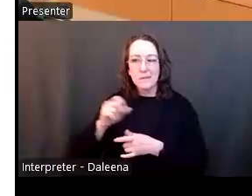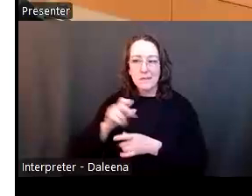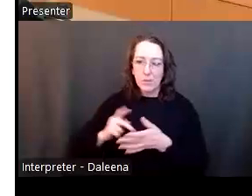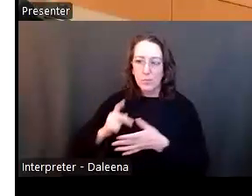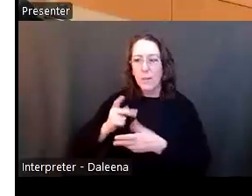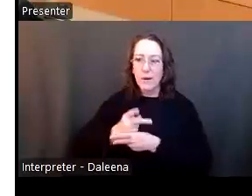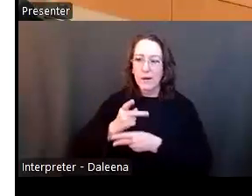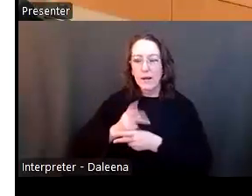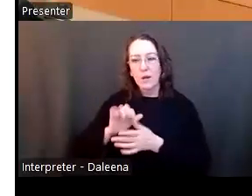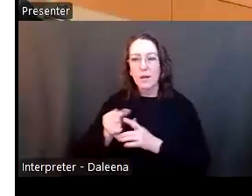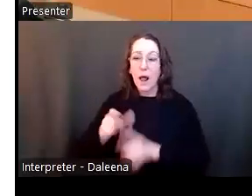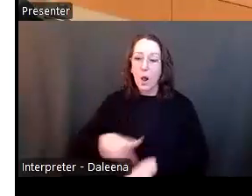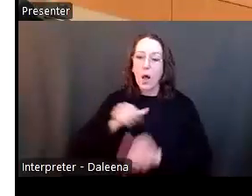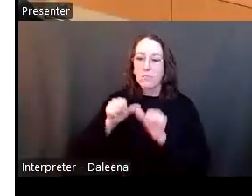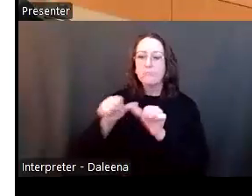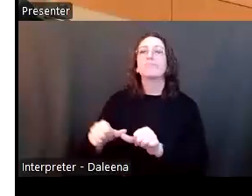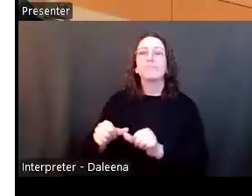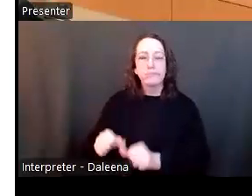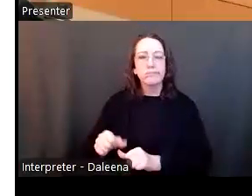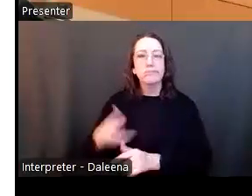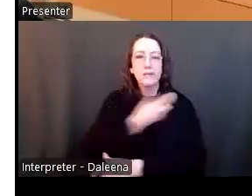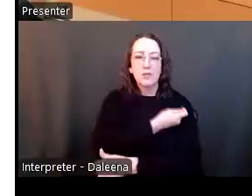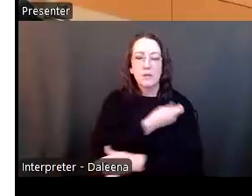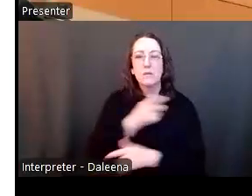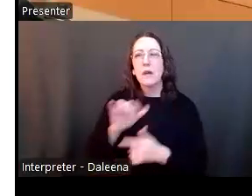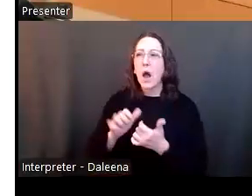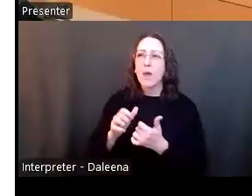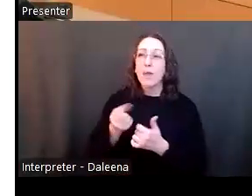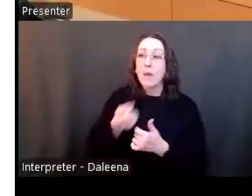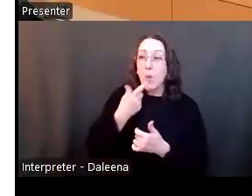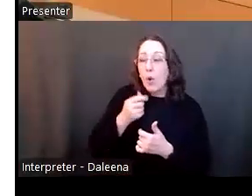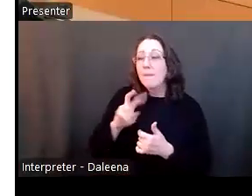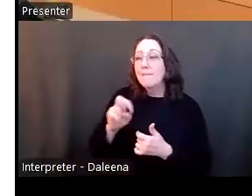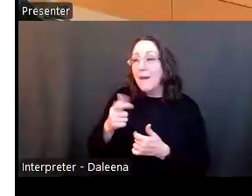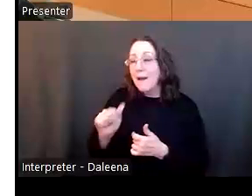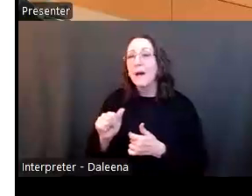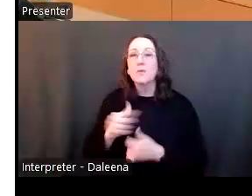injectables how do how do you transition from oral and Vega to injectable and Vega because I